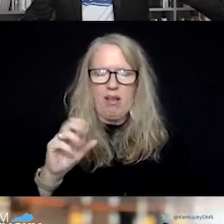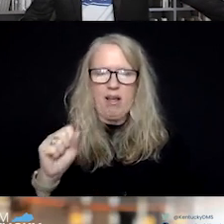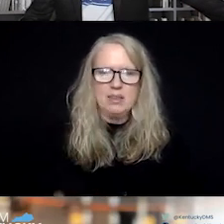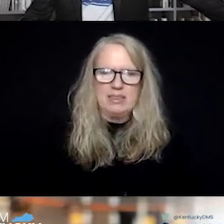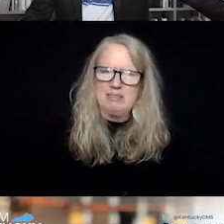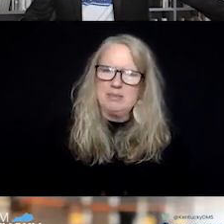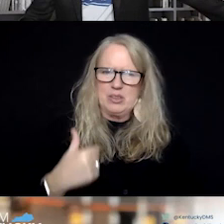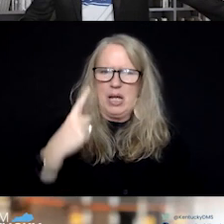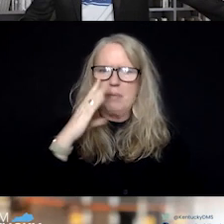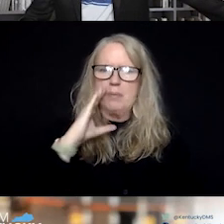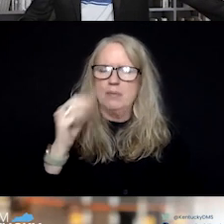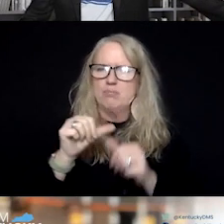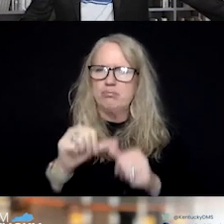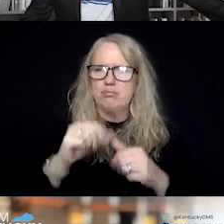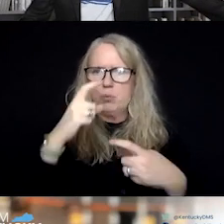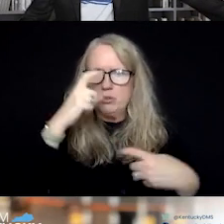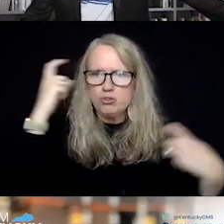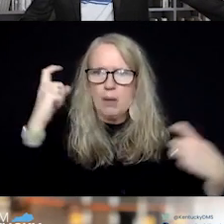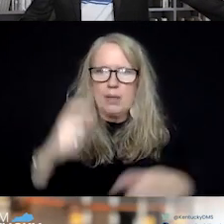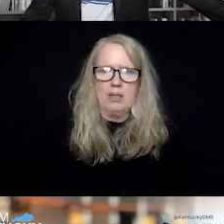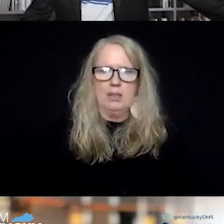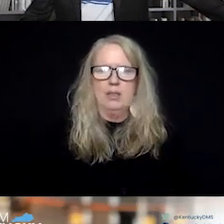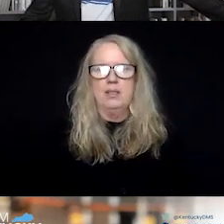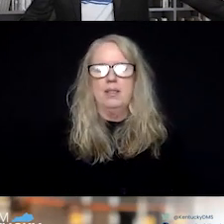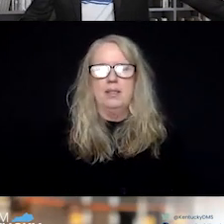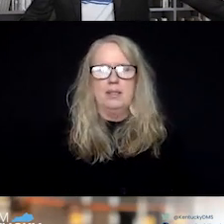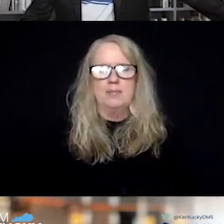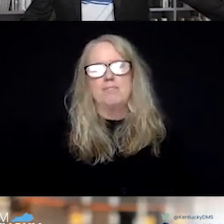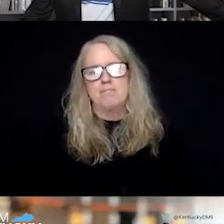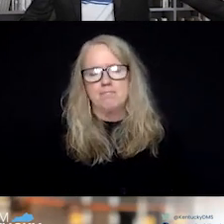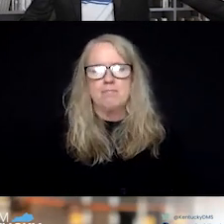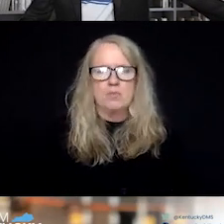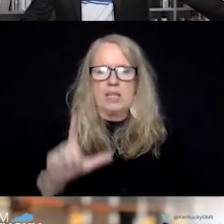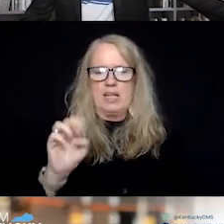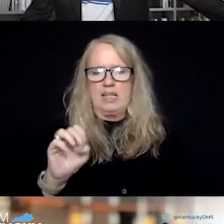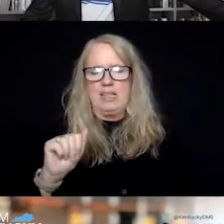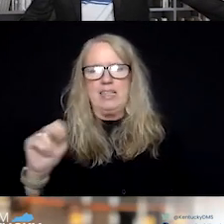STICK WITH TRAUMA. >> LEANNE, I DON'T NORMALLY DO THIS, BUT YOU